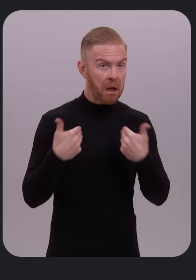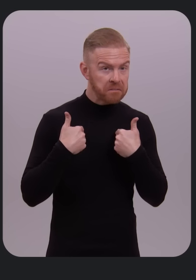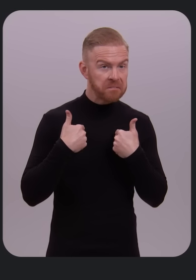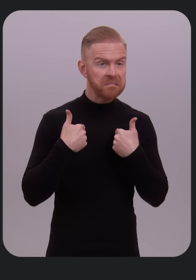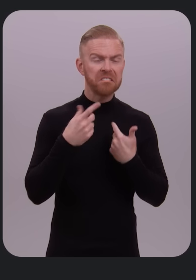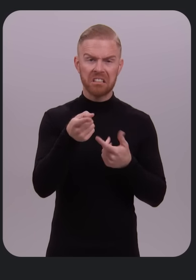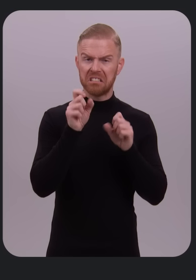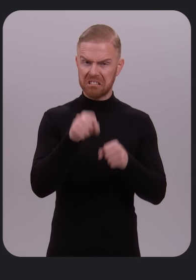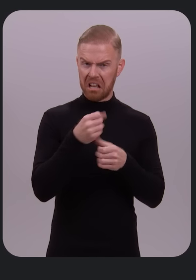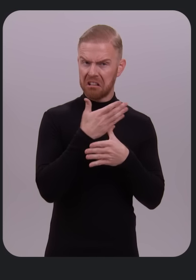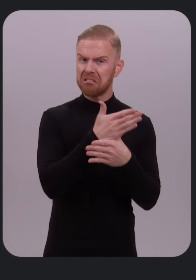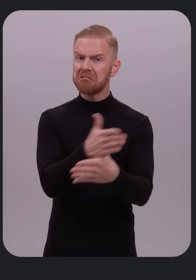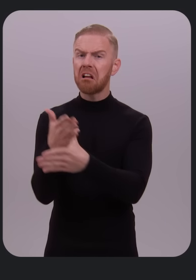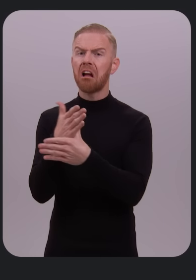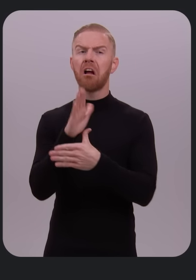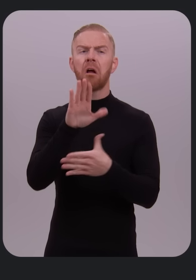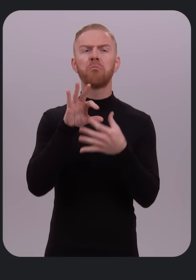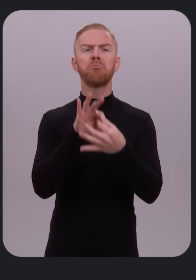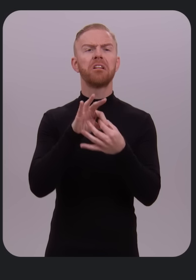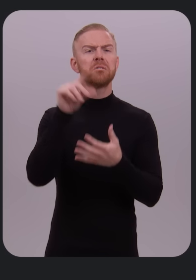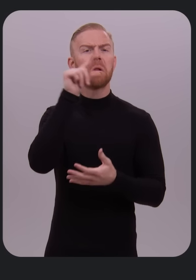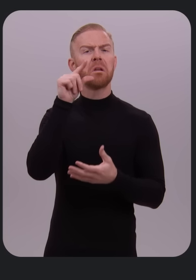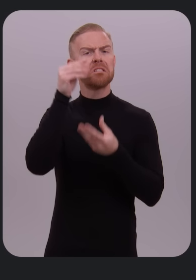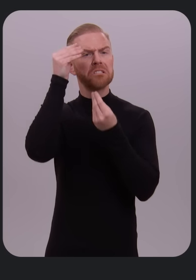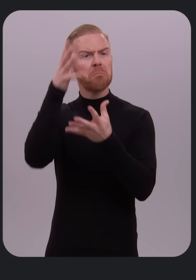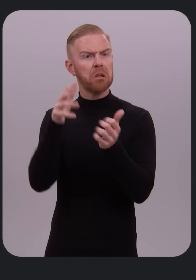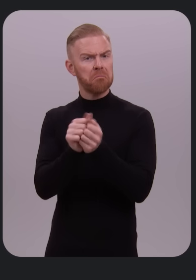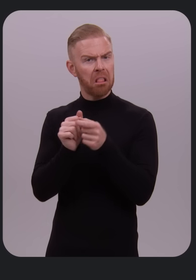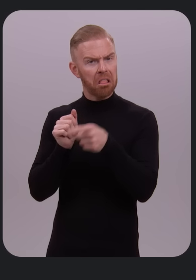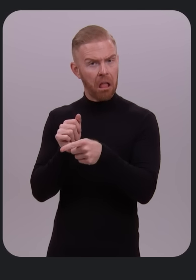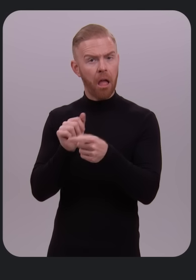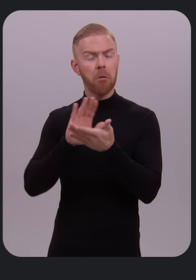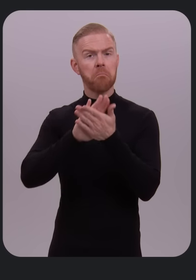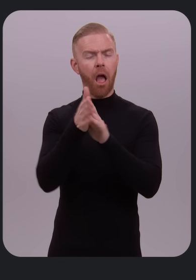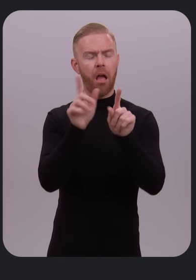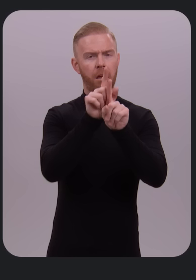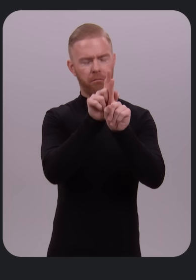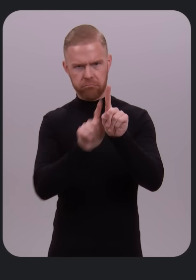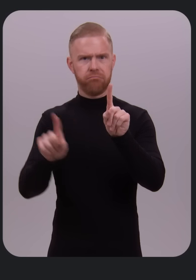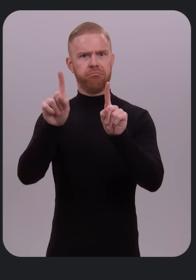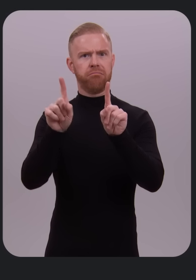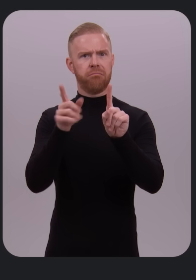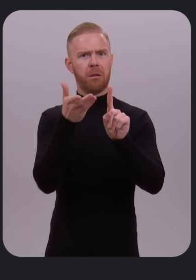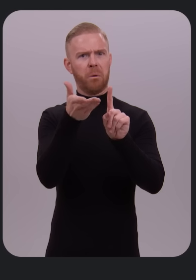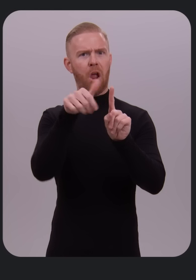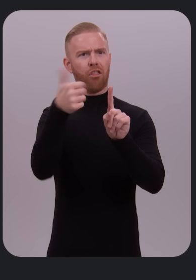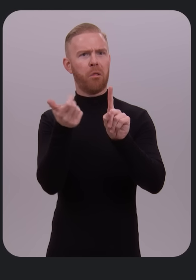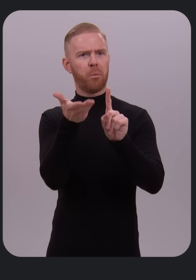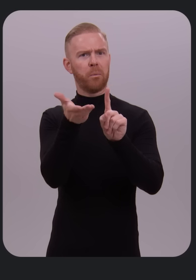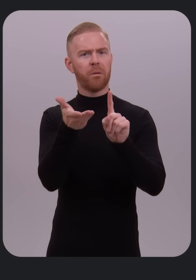information with it, making it an extension of you. We call this personal context.